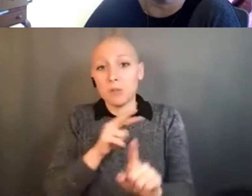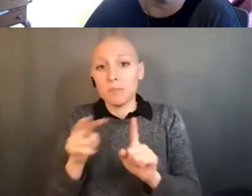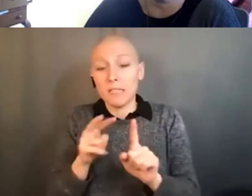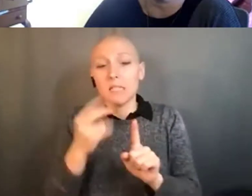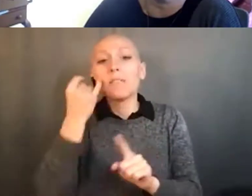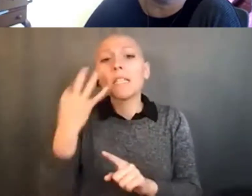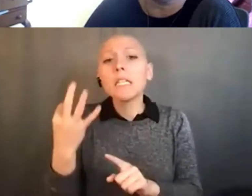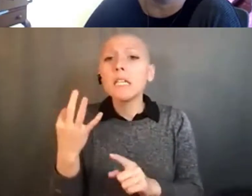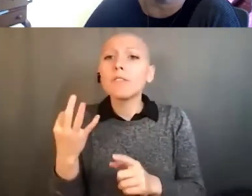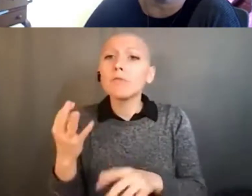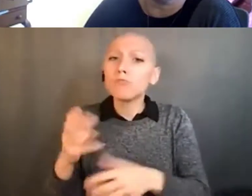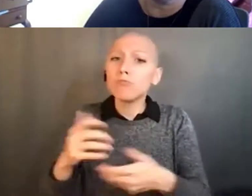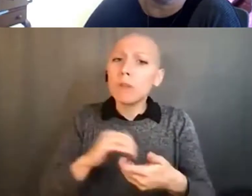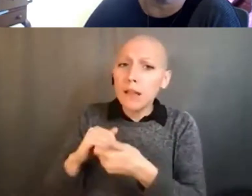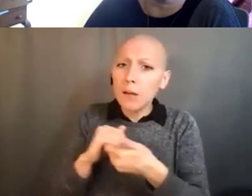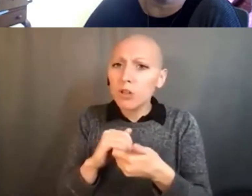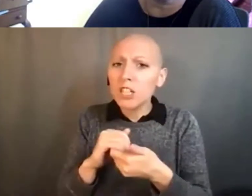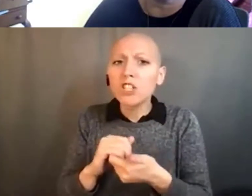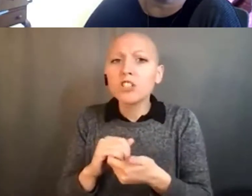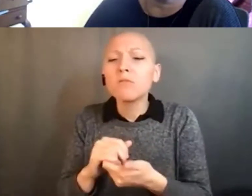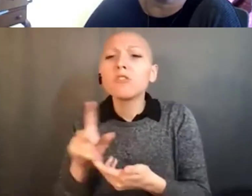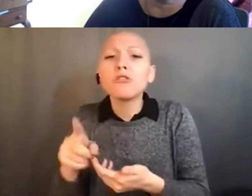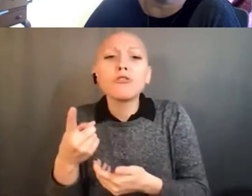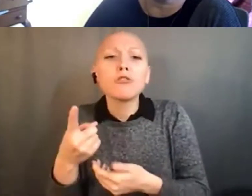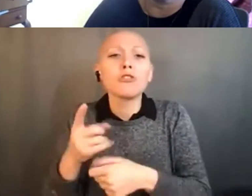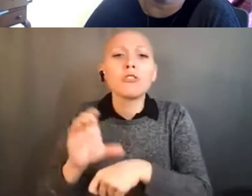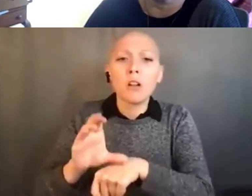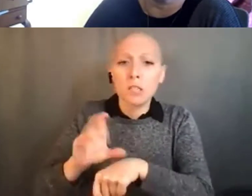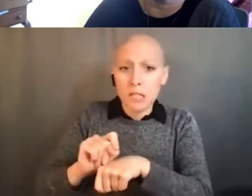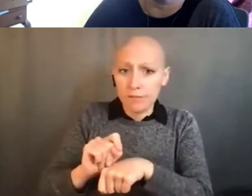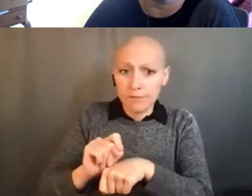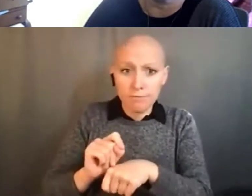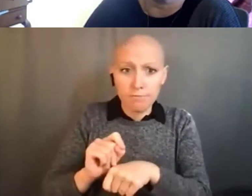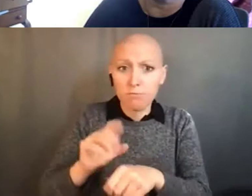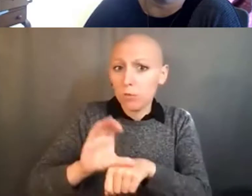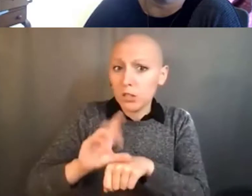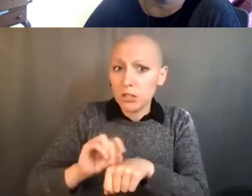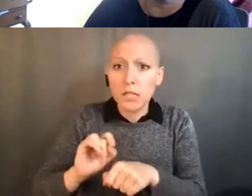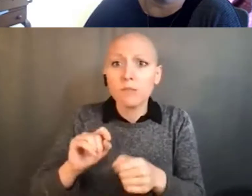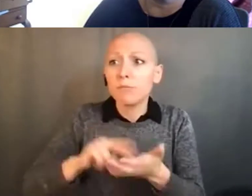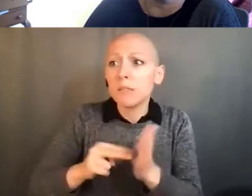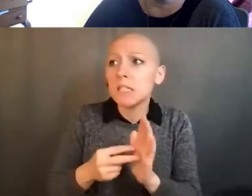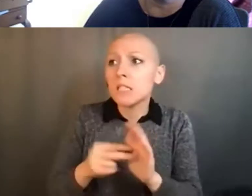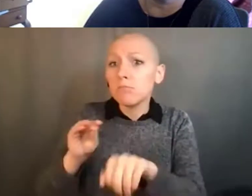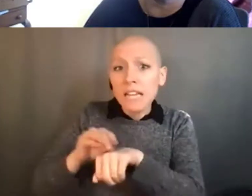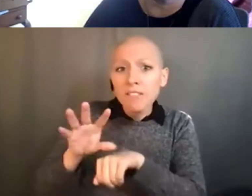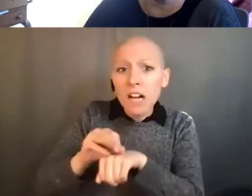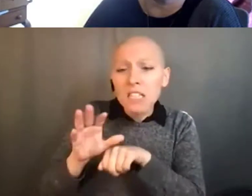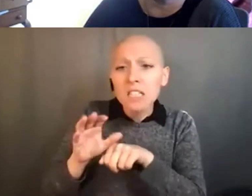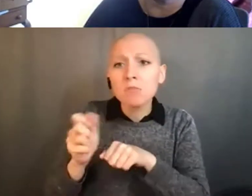so you're going to have a few phone calls with them, they're going to give you advice, that's not considered a foreign component.